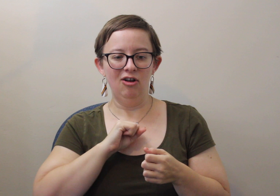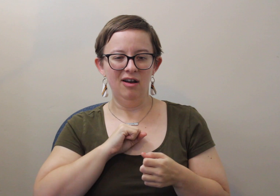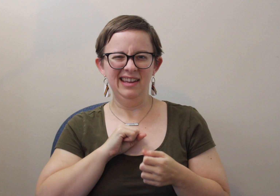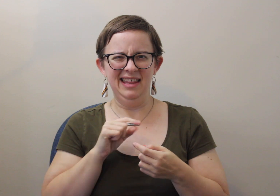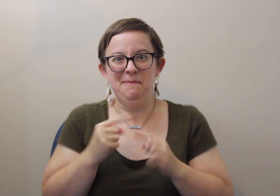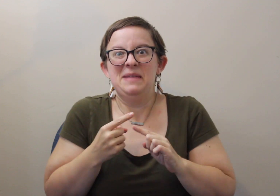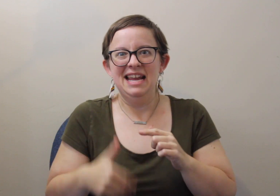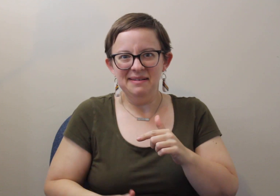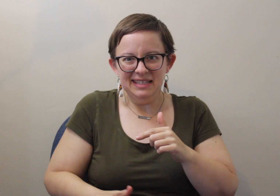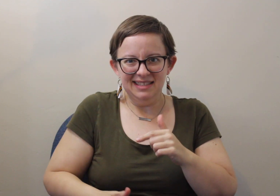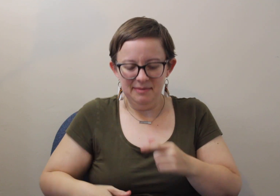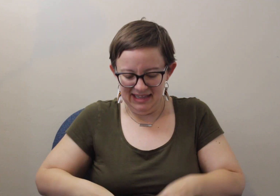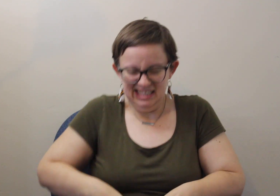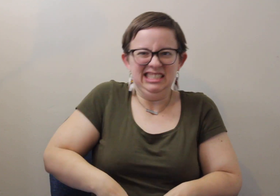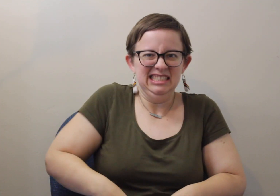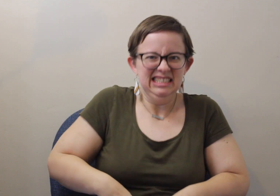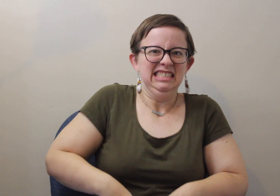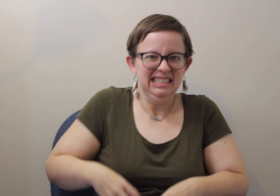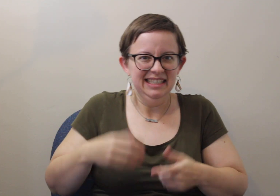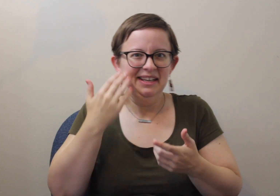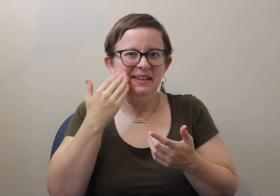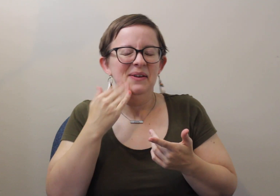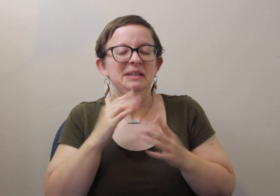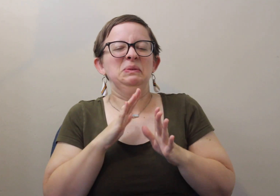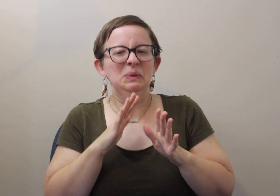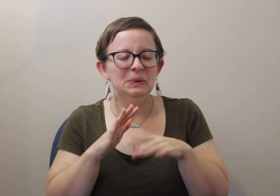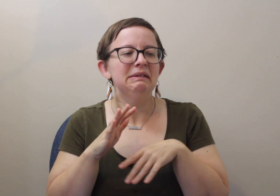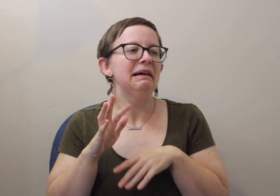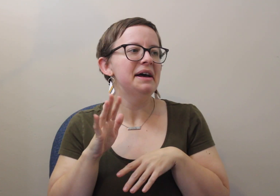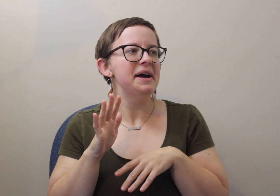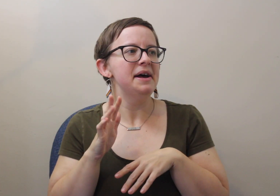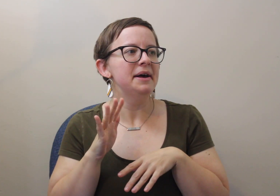like recently I coughed and I get this pain in my stomach. Like oh wow! So that hurts.